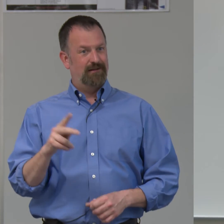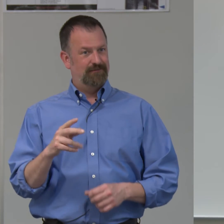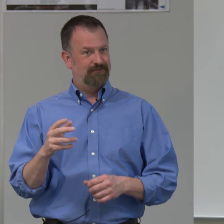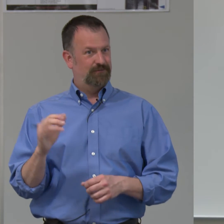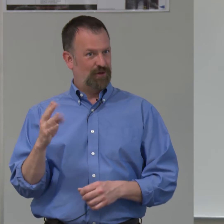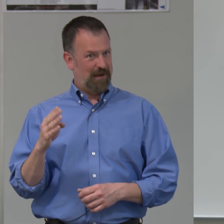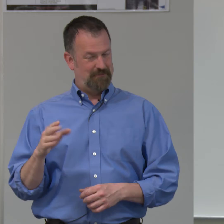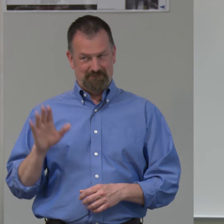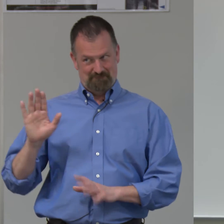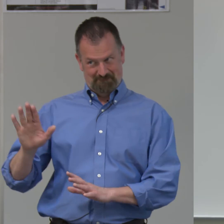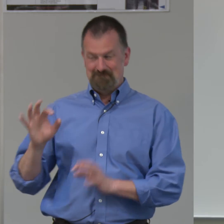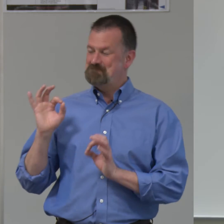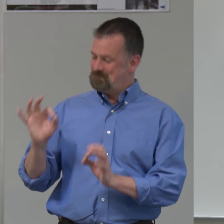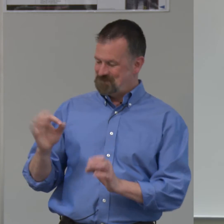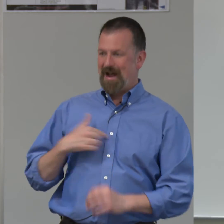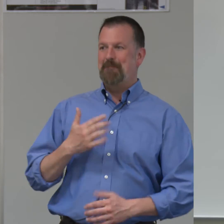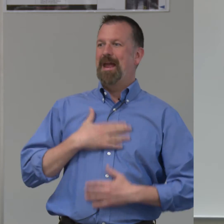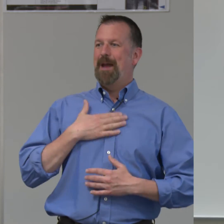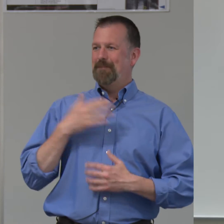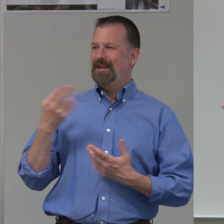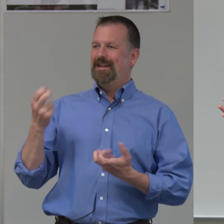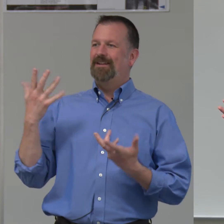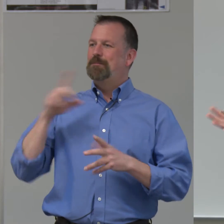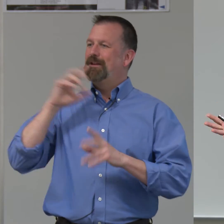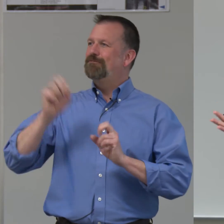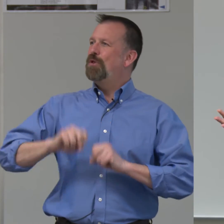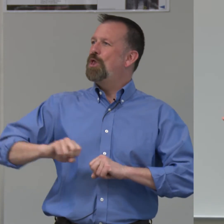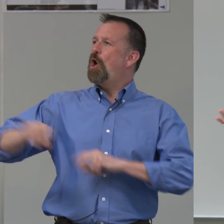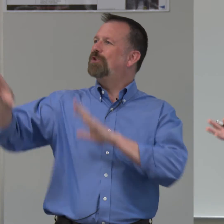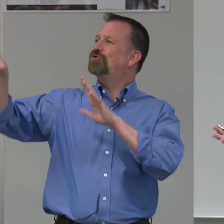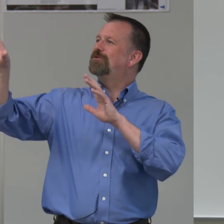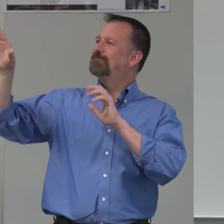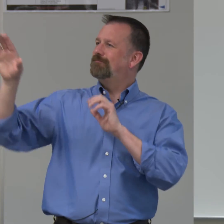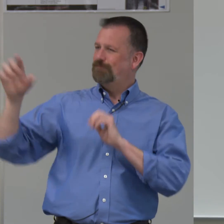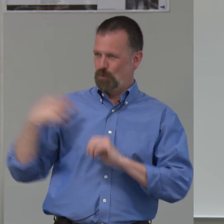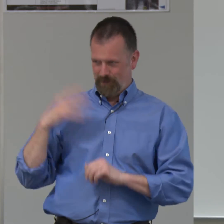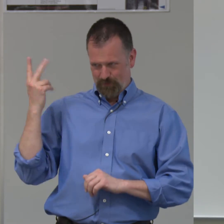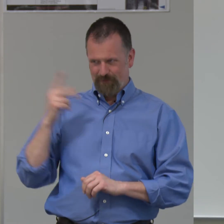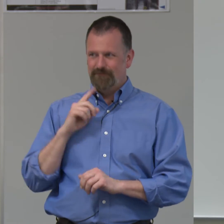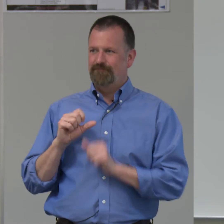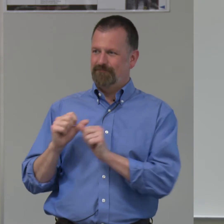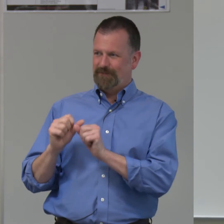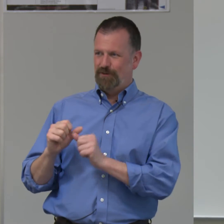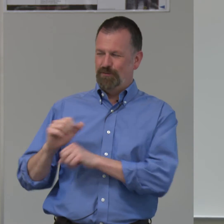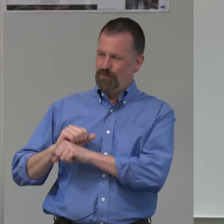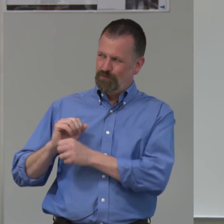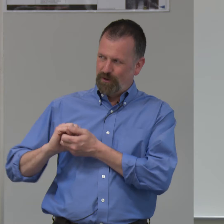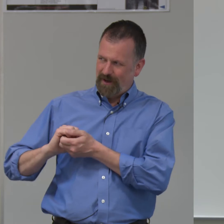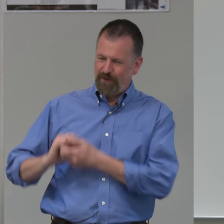of his own, so I'm very happy that he's been launched, if you will, and we're going to be able to continue to work together.